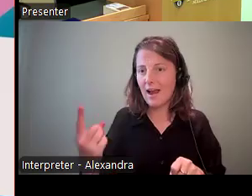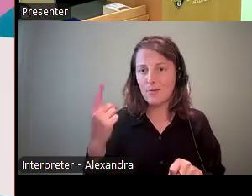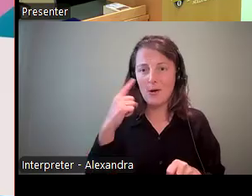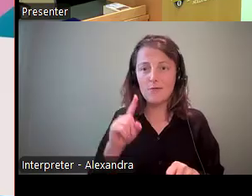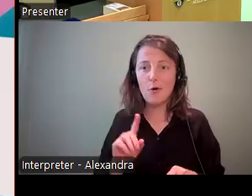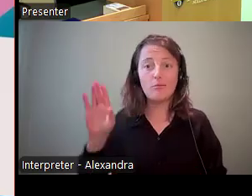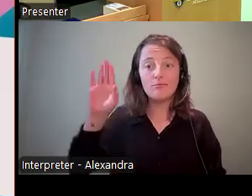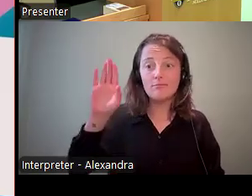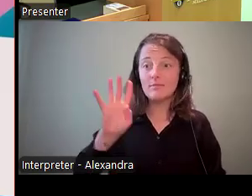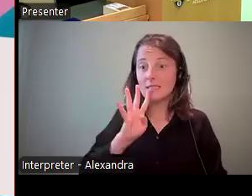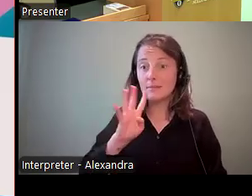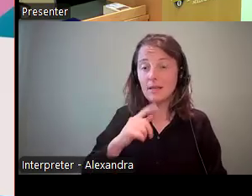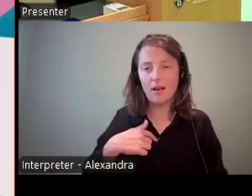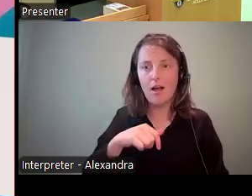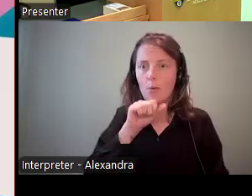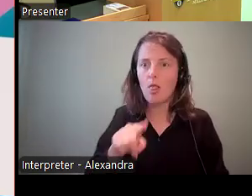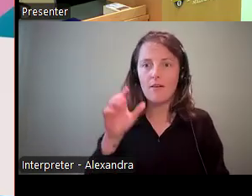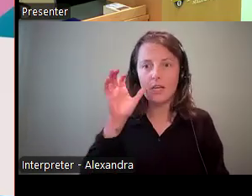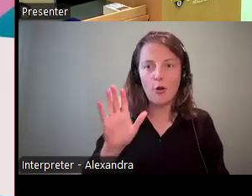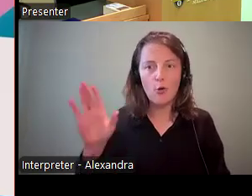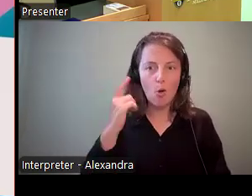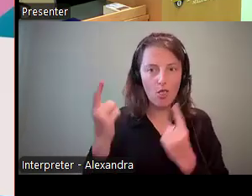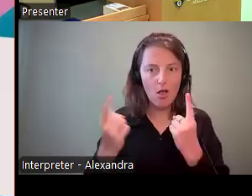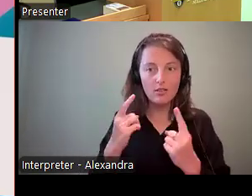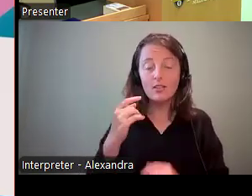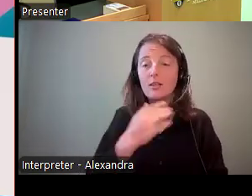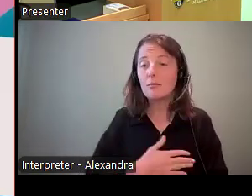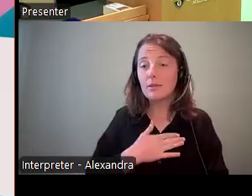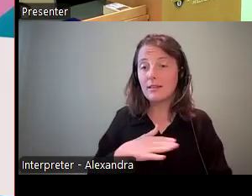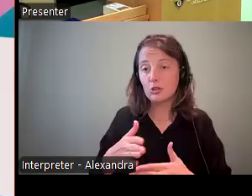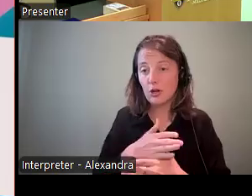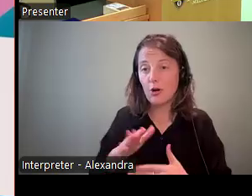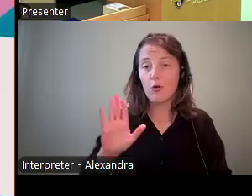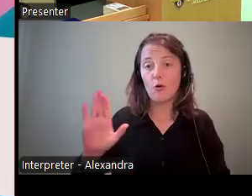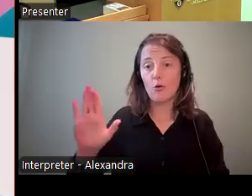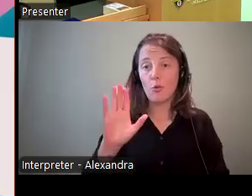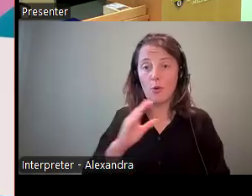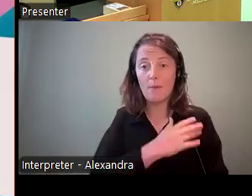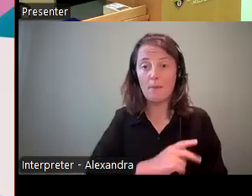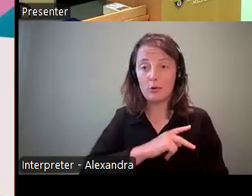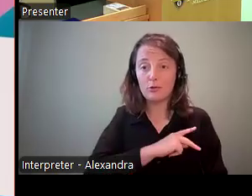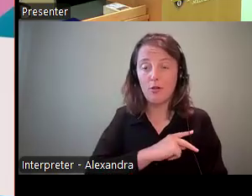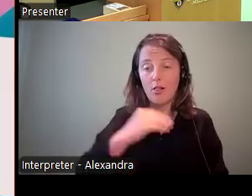your thoughts on this. Please share if you would your personal opinion about whether